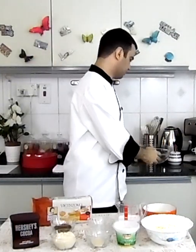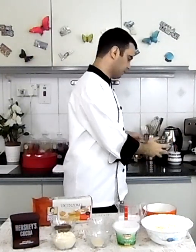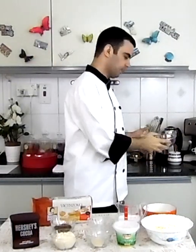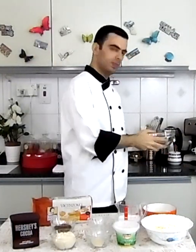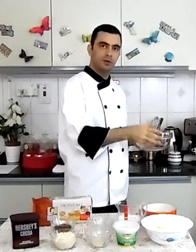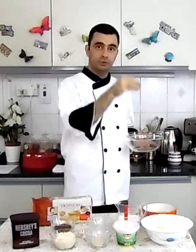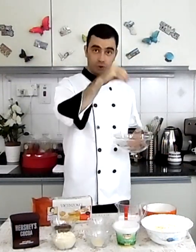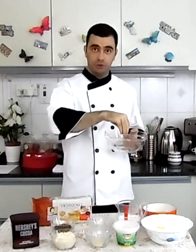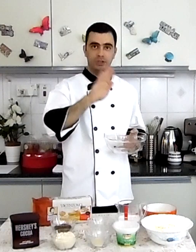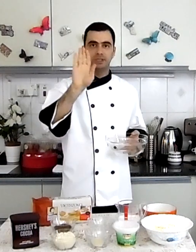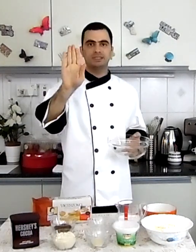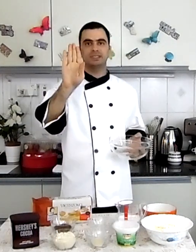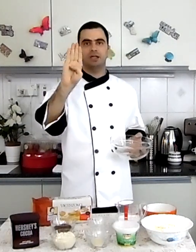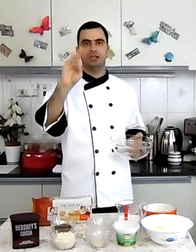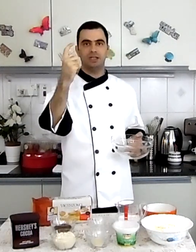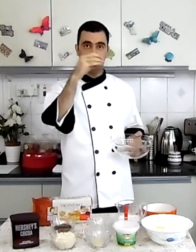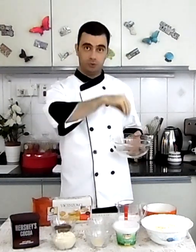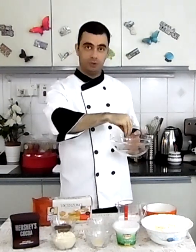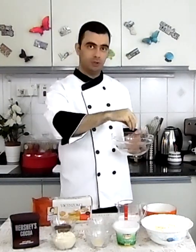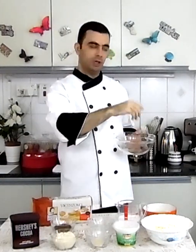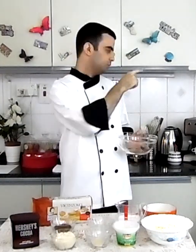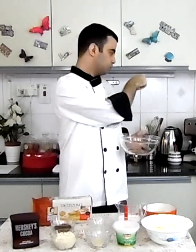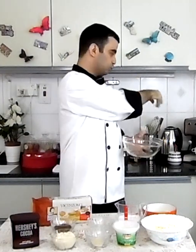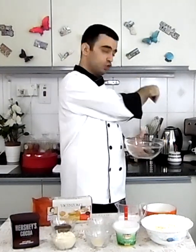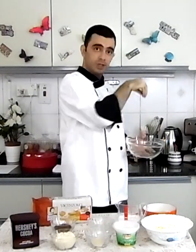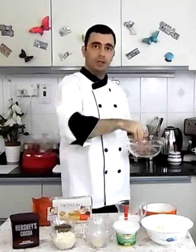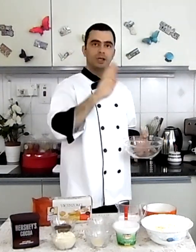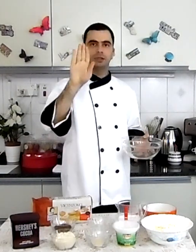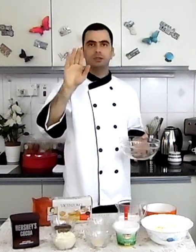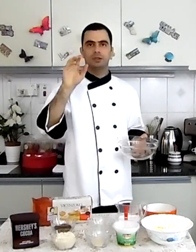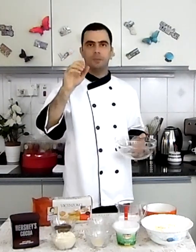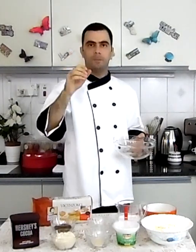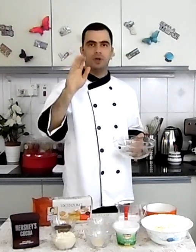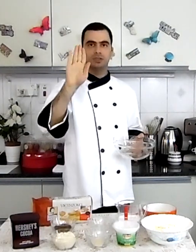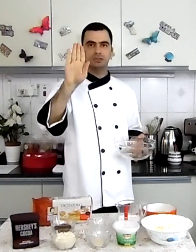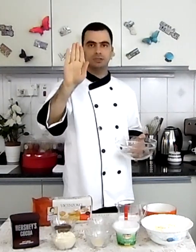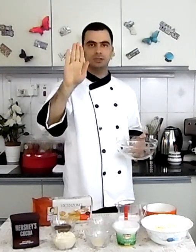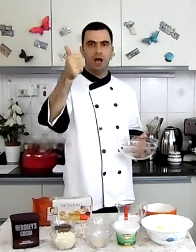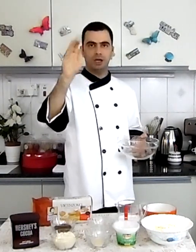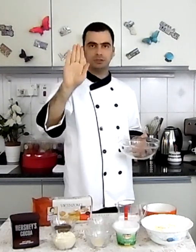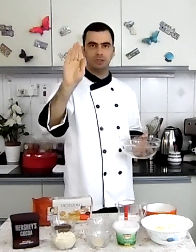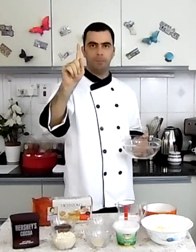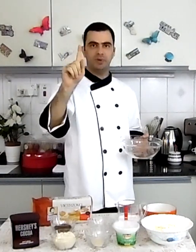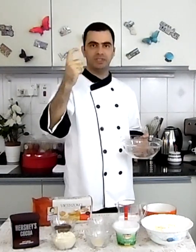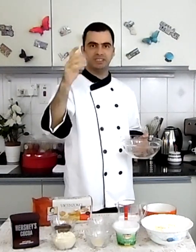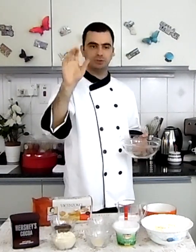In a bowl we dissolve the sugar and the espresso coffee في وعاء نذوب السكر مع قهوة الاسبريسو